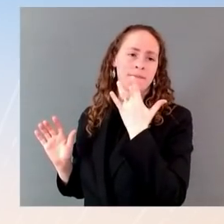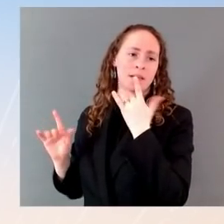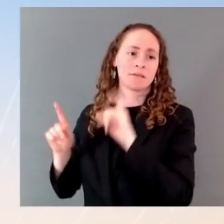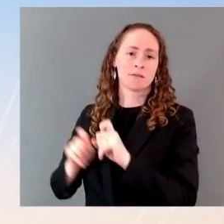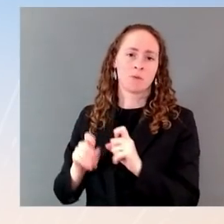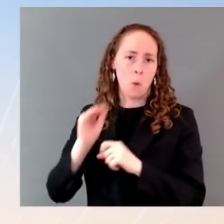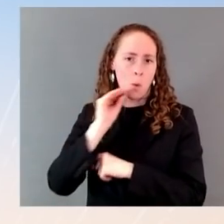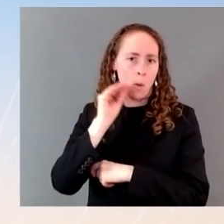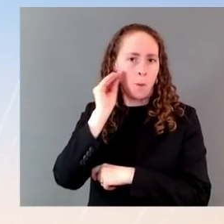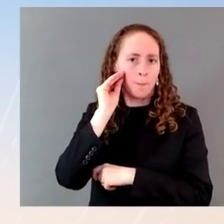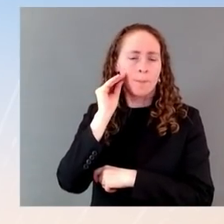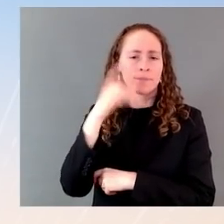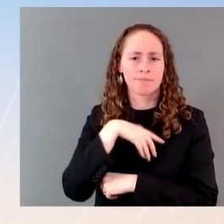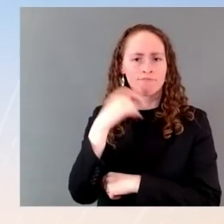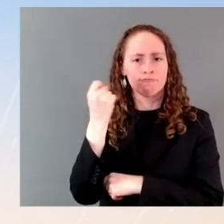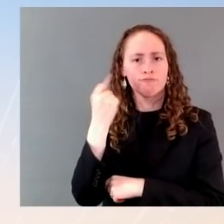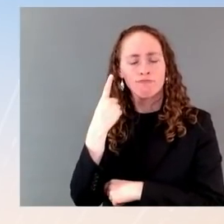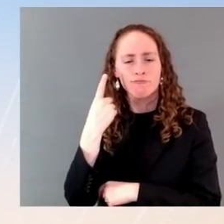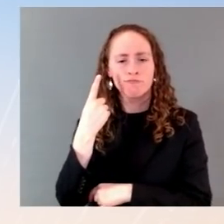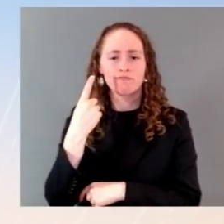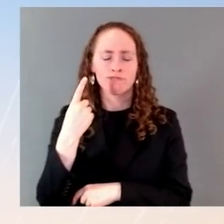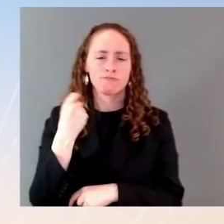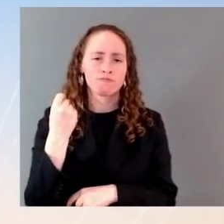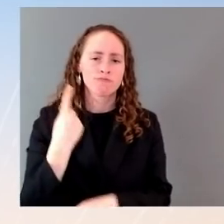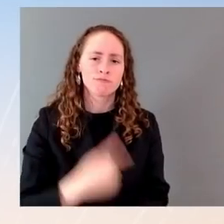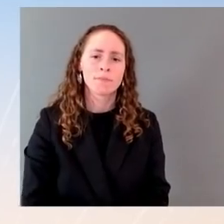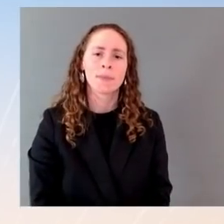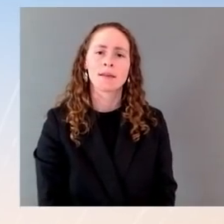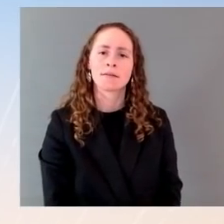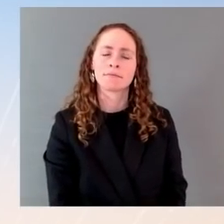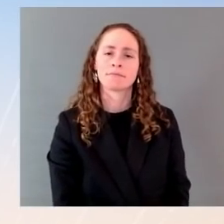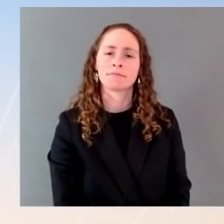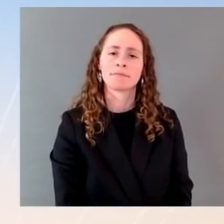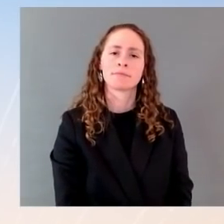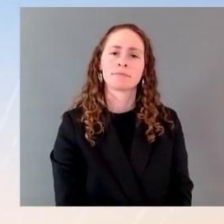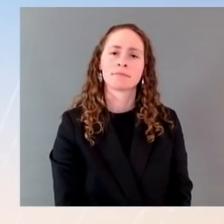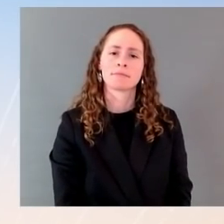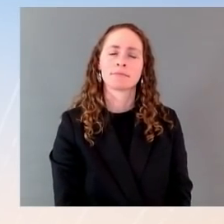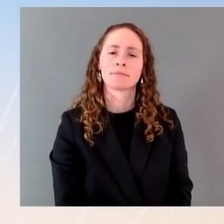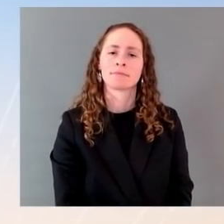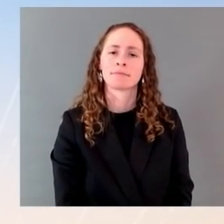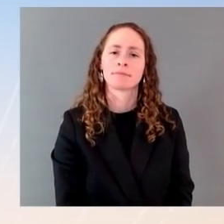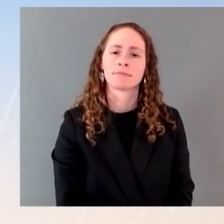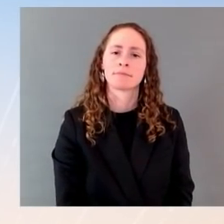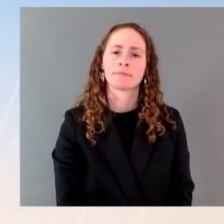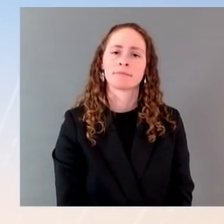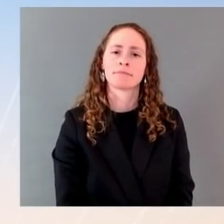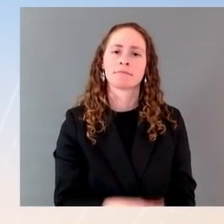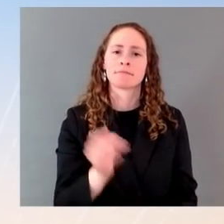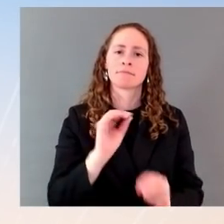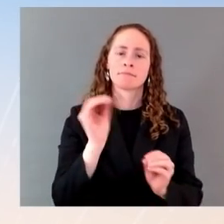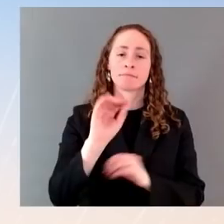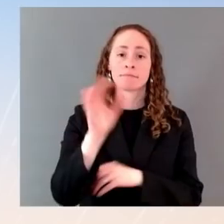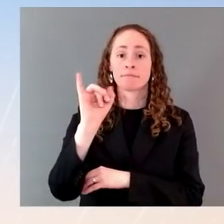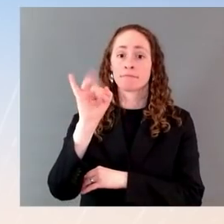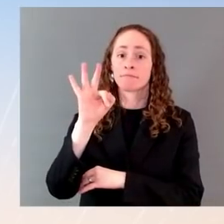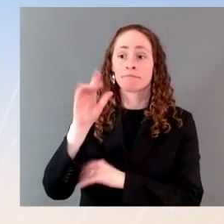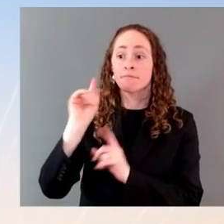are covered with no copays. I also would note that we also announced last week we're sending 50 million free tests, starting this month,